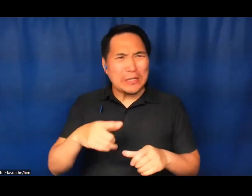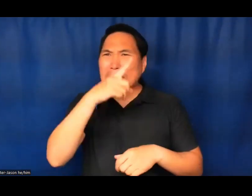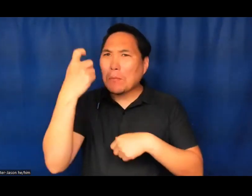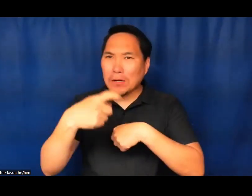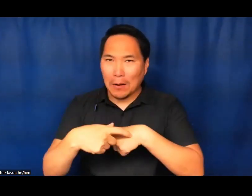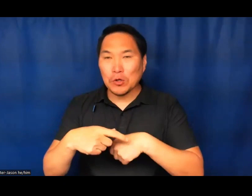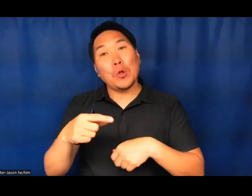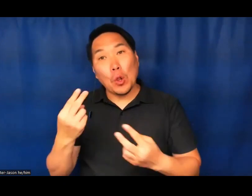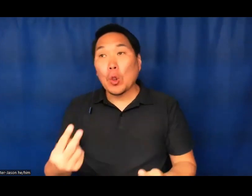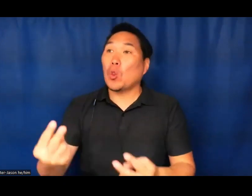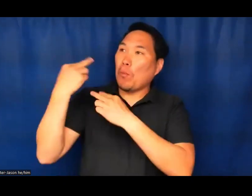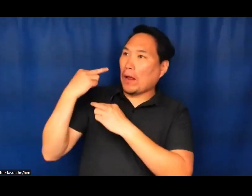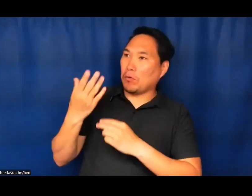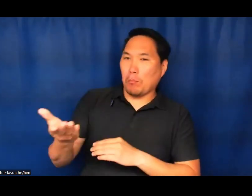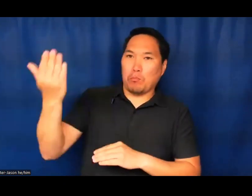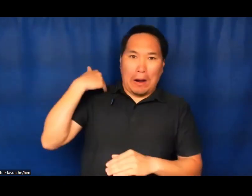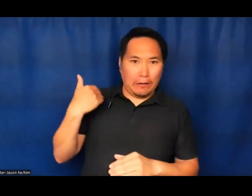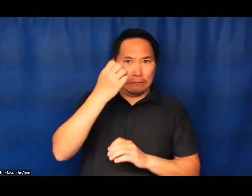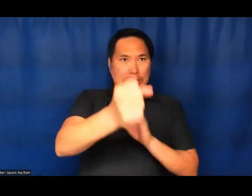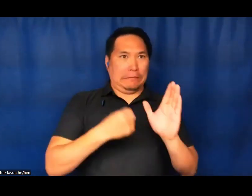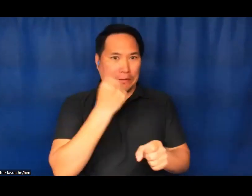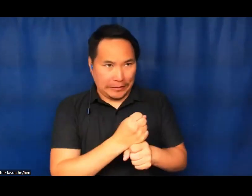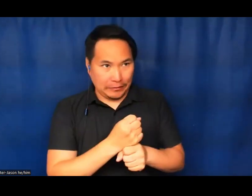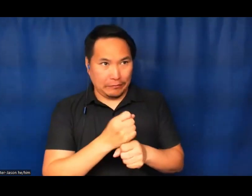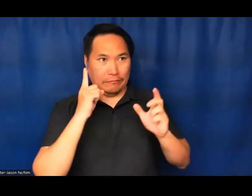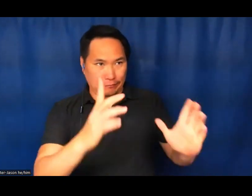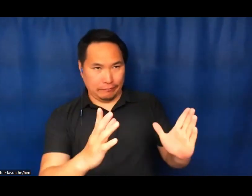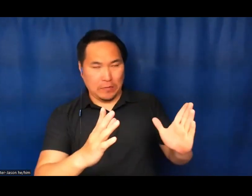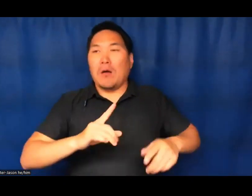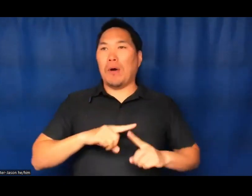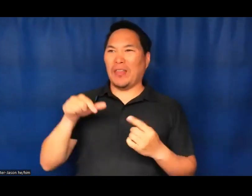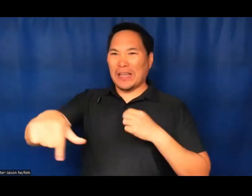of the past term. This year for various reasons, we decided to hold it now.